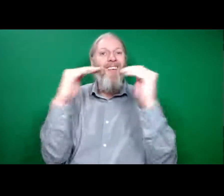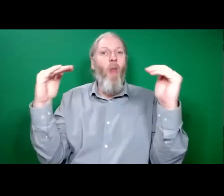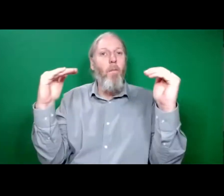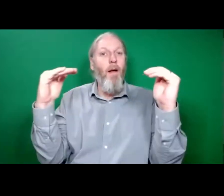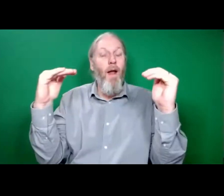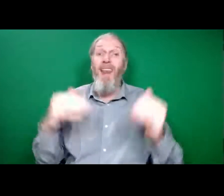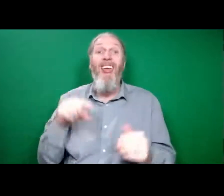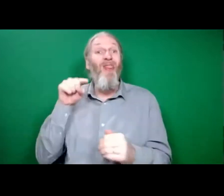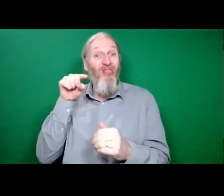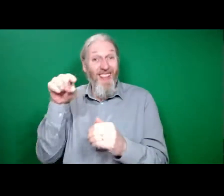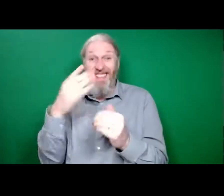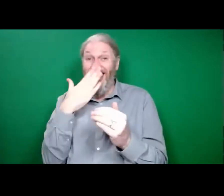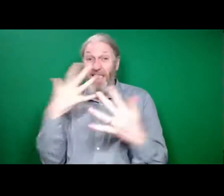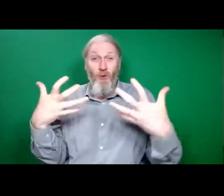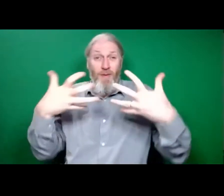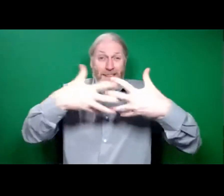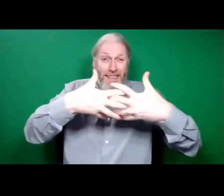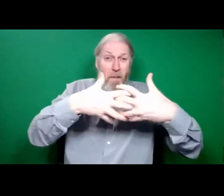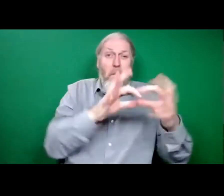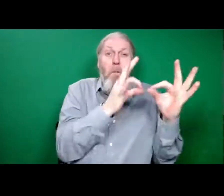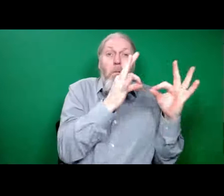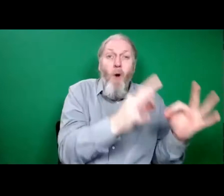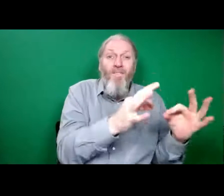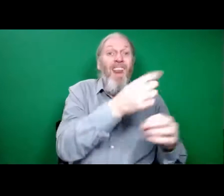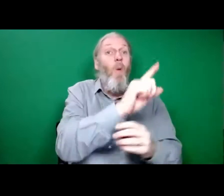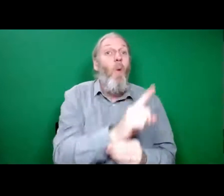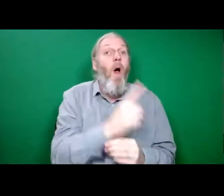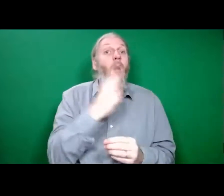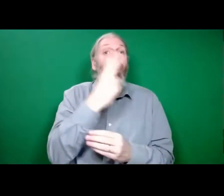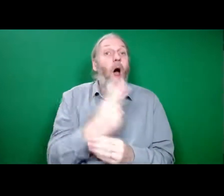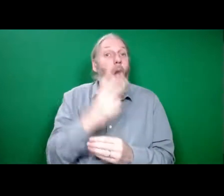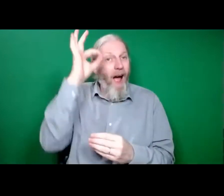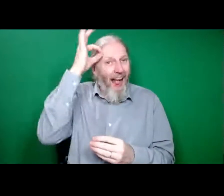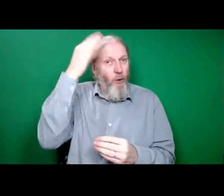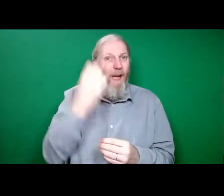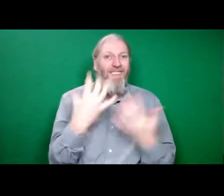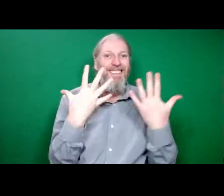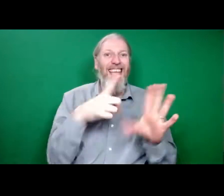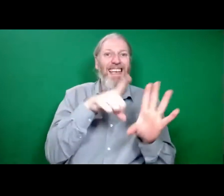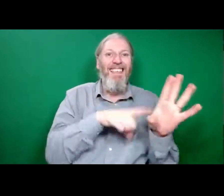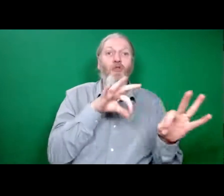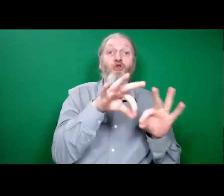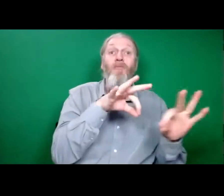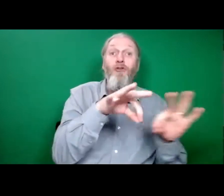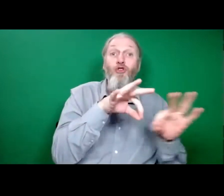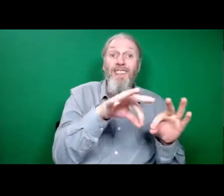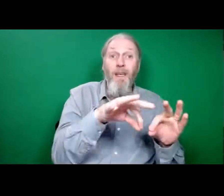potential. I don't think this report is going to sit on shelves gathering dust. It offers for the arts,